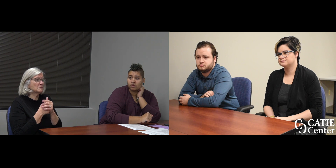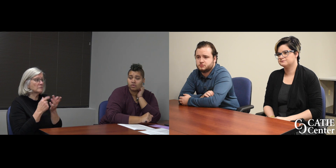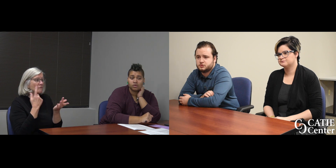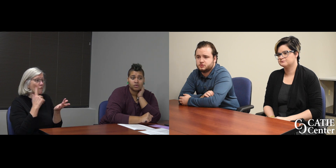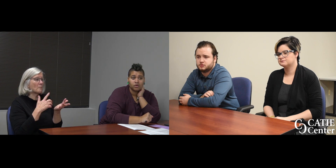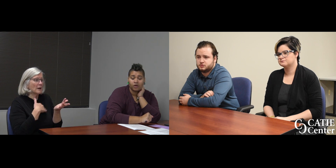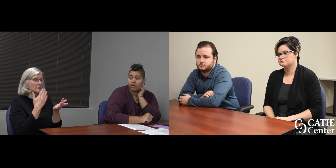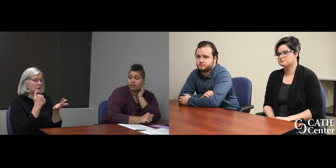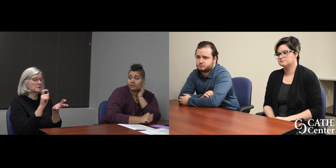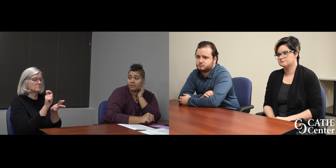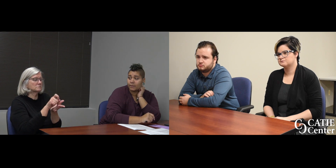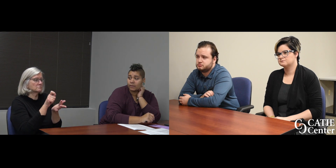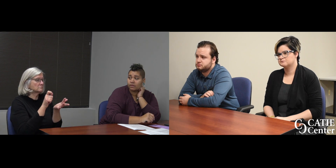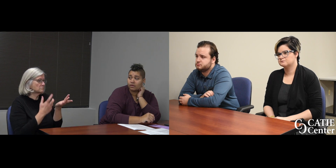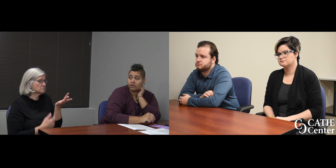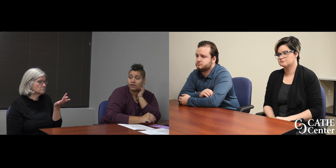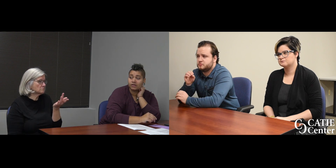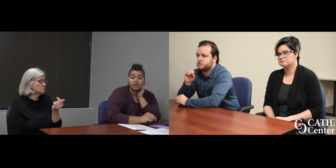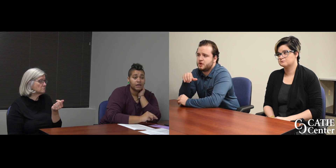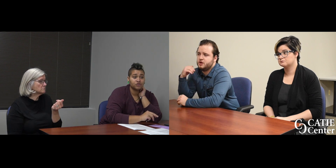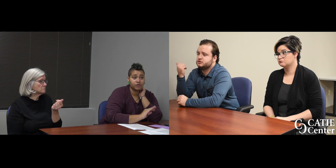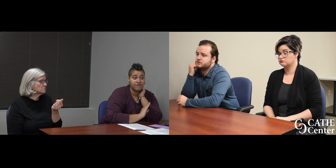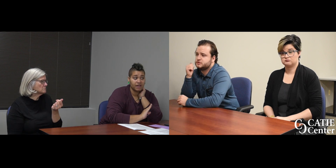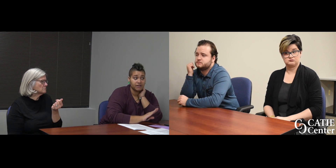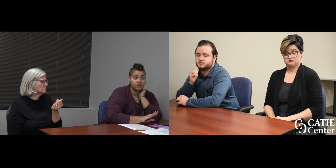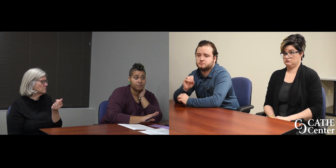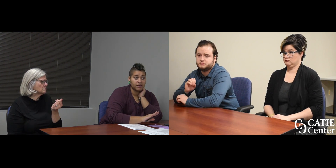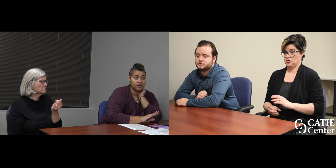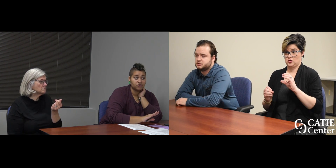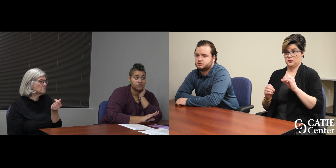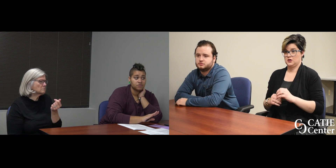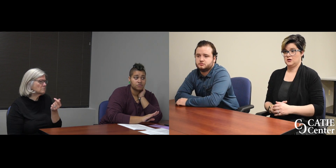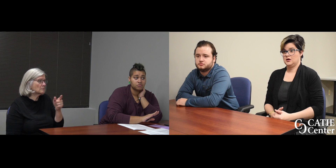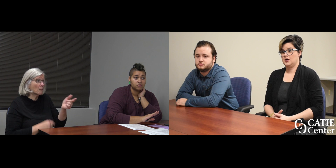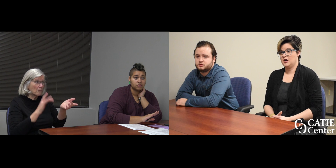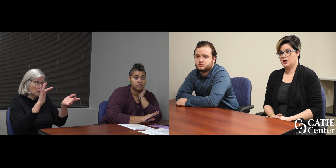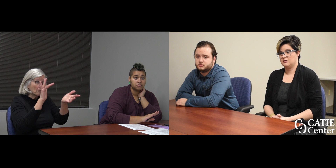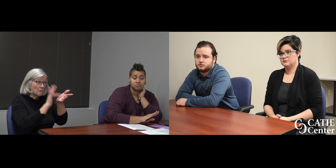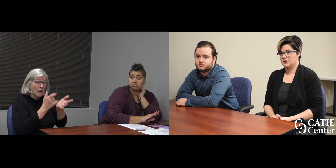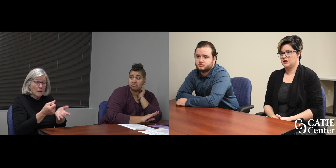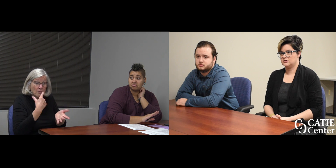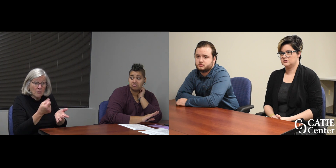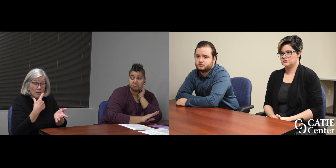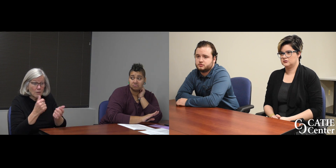That's all. All right, and you don't have any other medications?